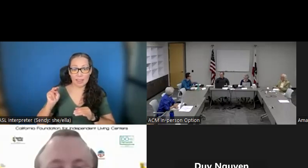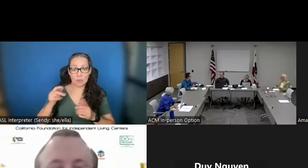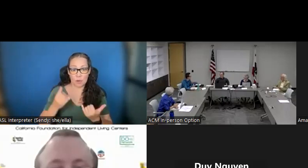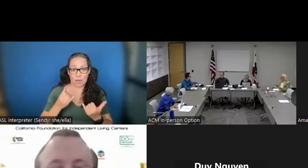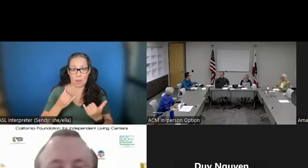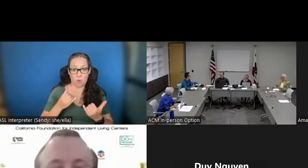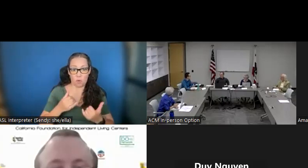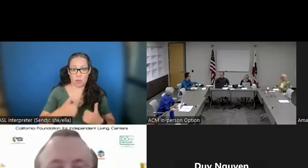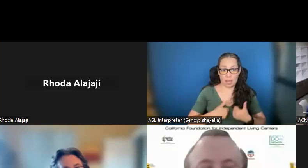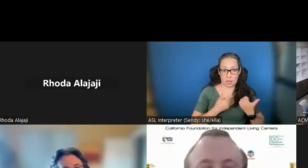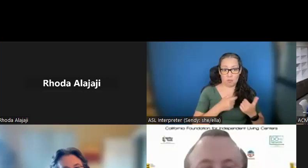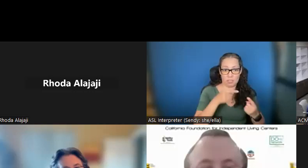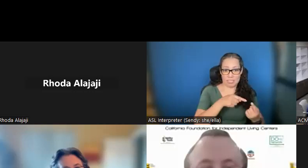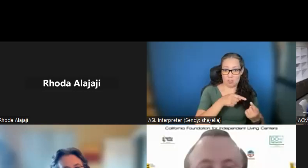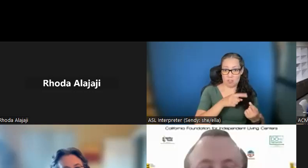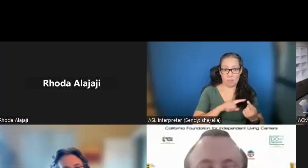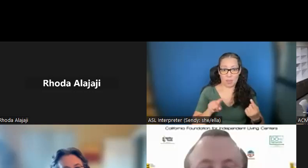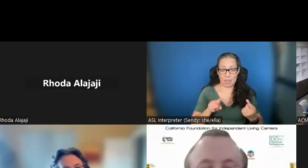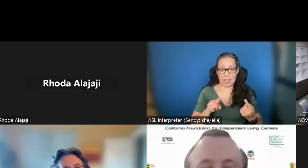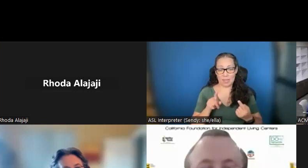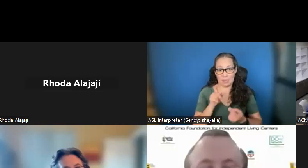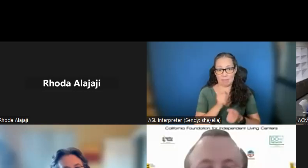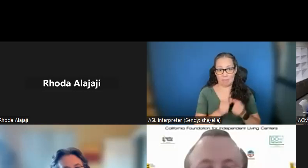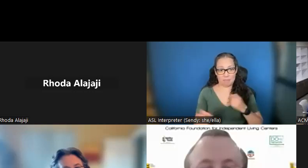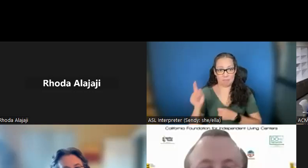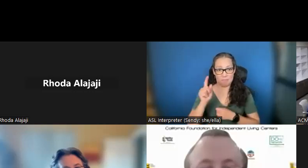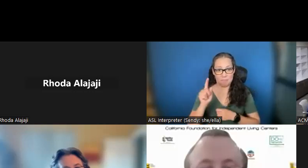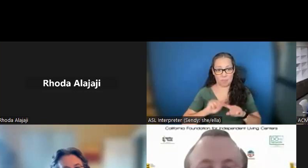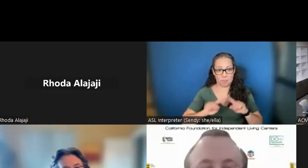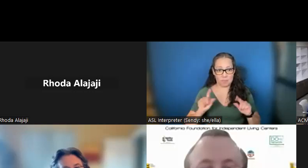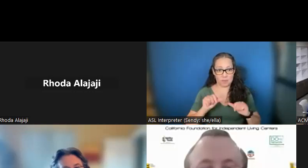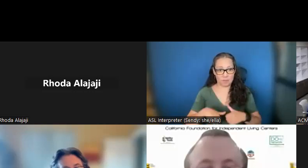be at the CDA office if that works for everybody so I think just want to note that as well which is